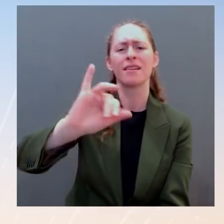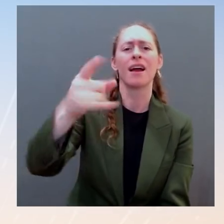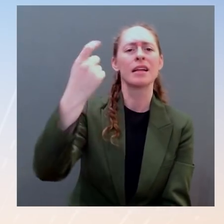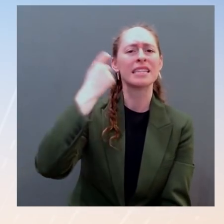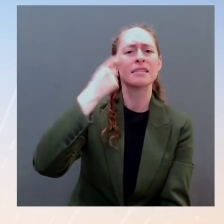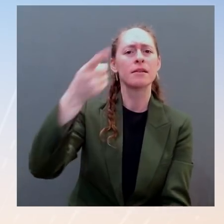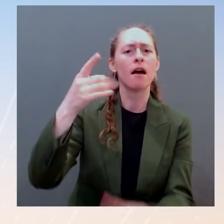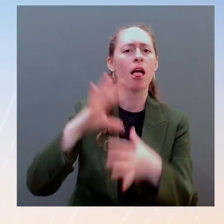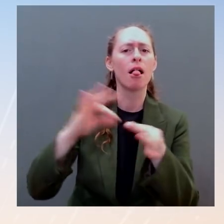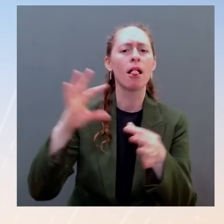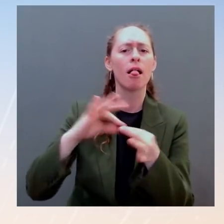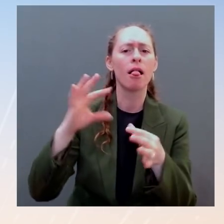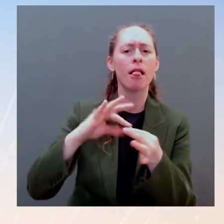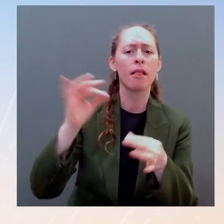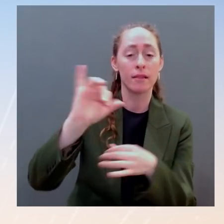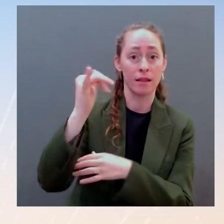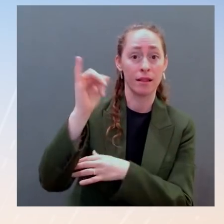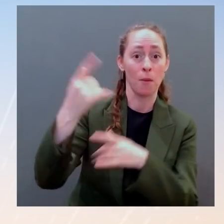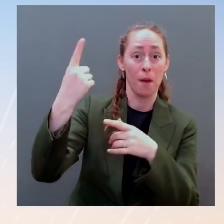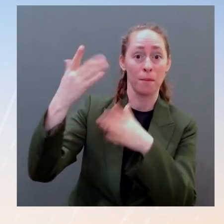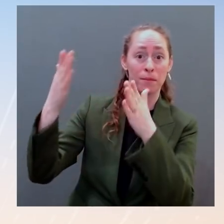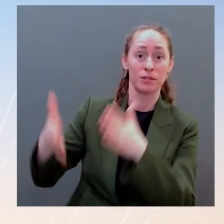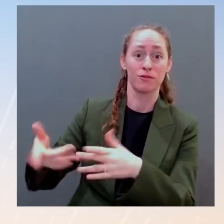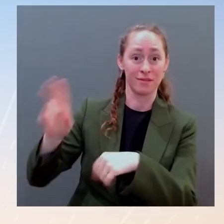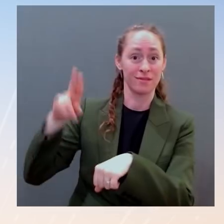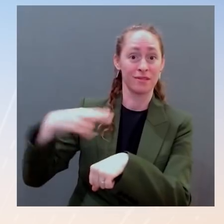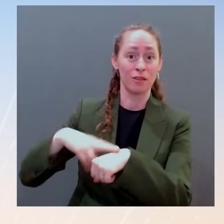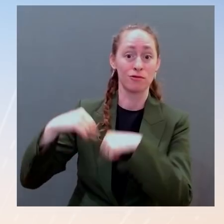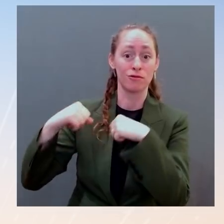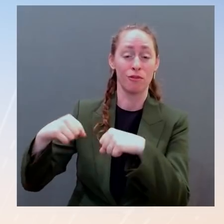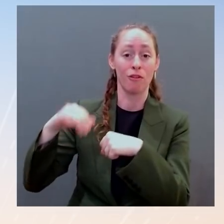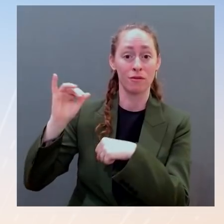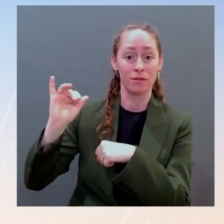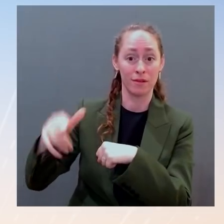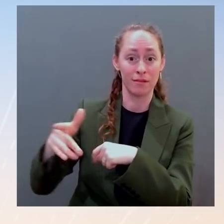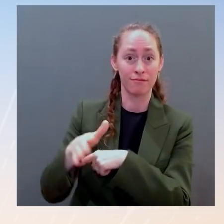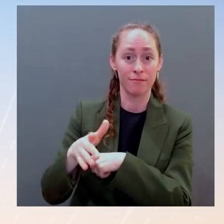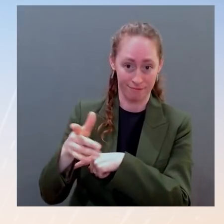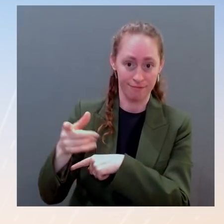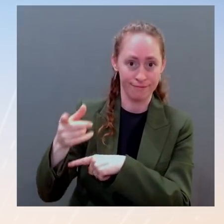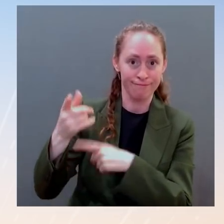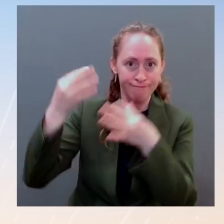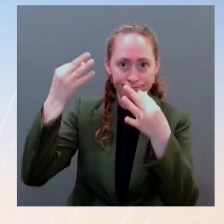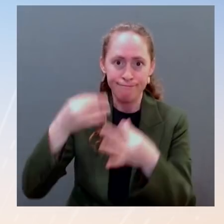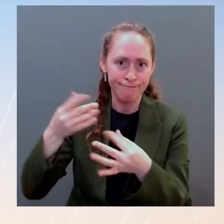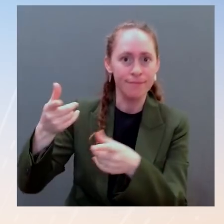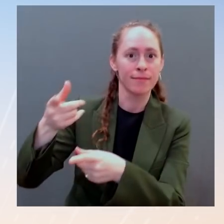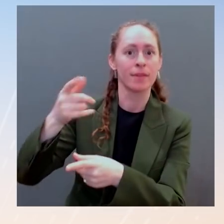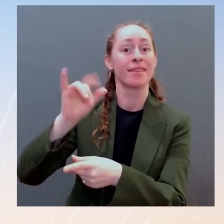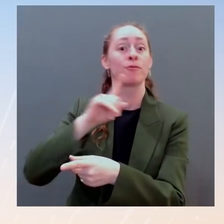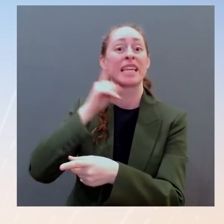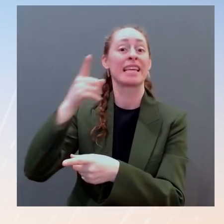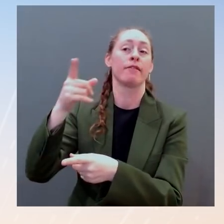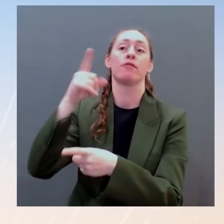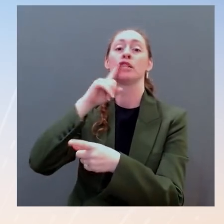Obviously, you know, the state is in charge of that. States are in charge of that. But there have been requests from the Texas governor, from --